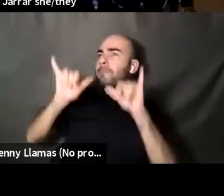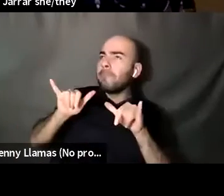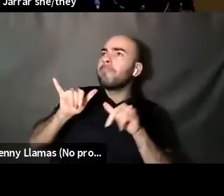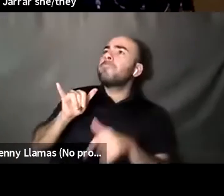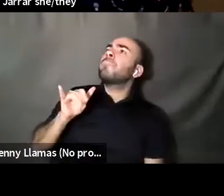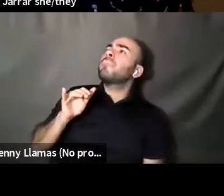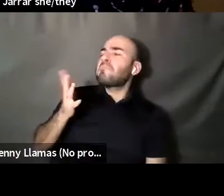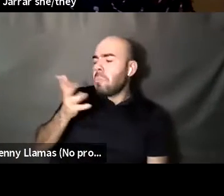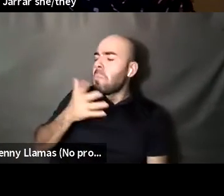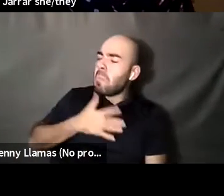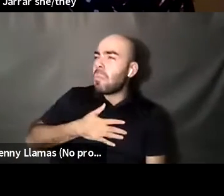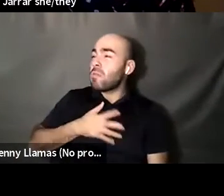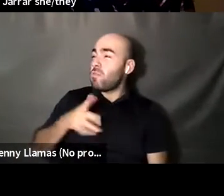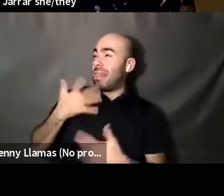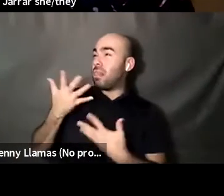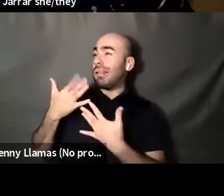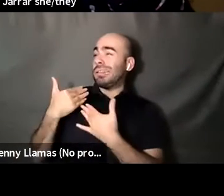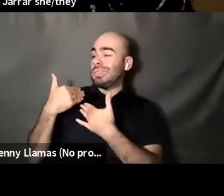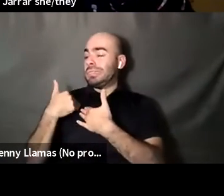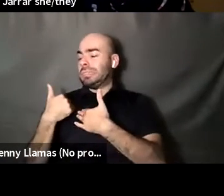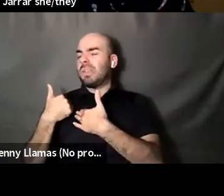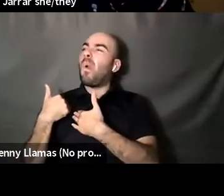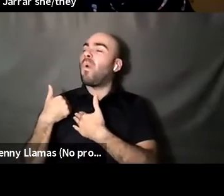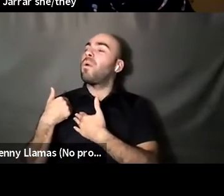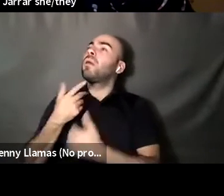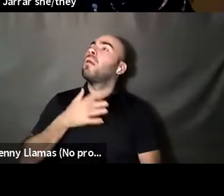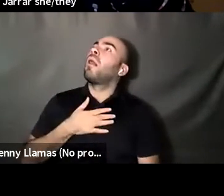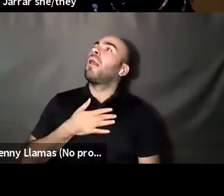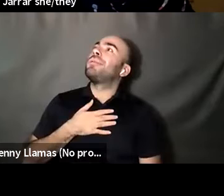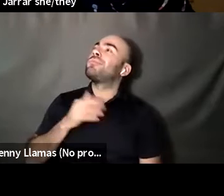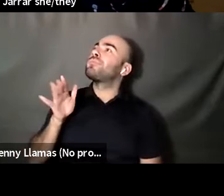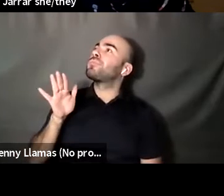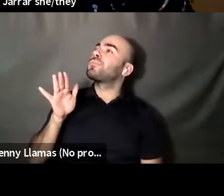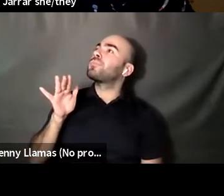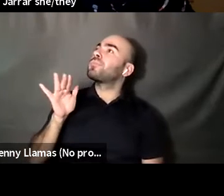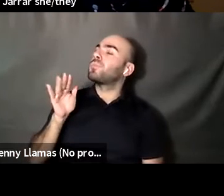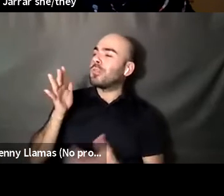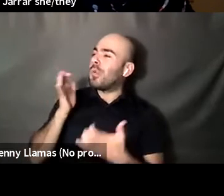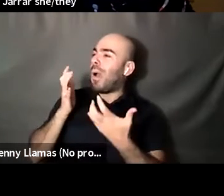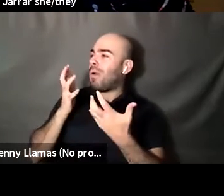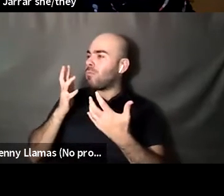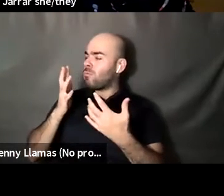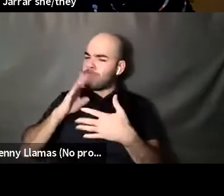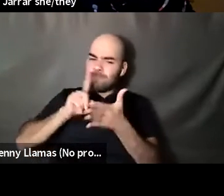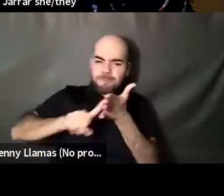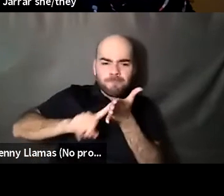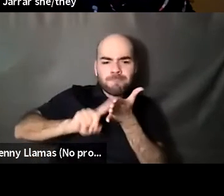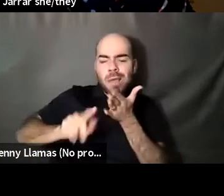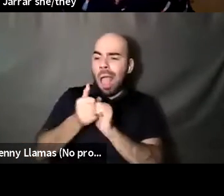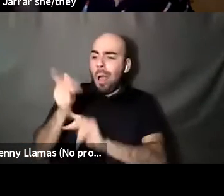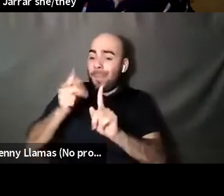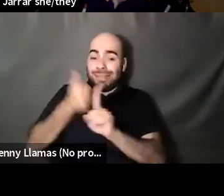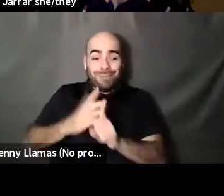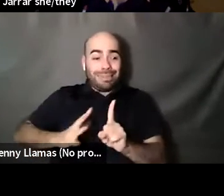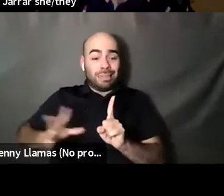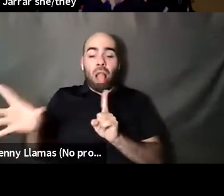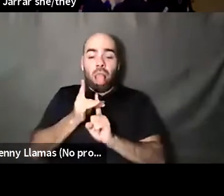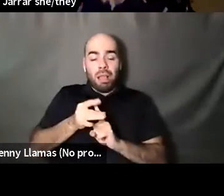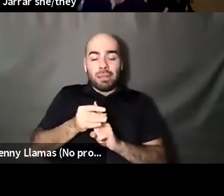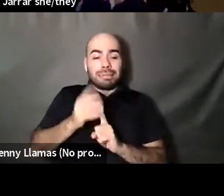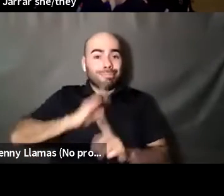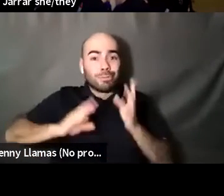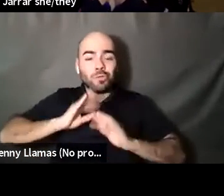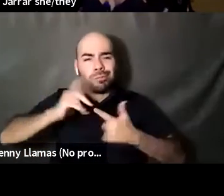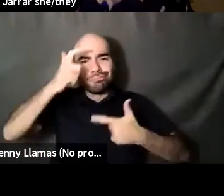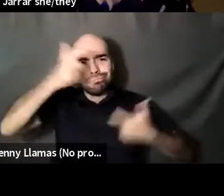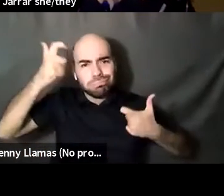Kenyon Farrow (he/him/his): Another responsibility, but do you, do you also feel like you want to explore. You know how people come back from trauma to also then reclaim their sexuality, even after like